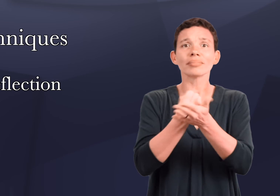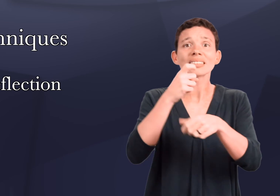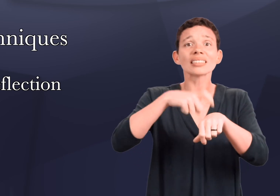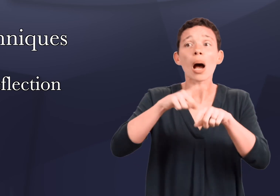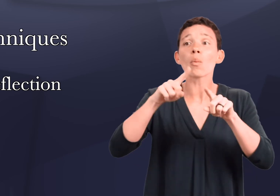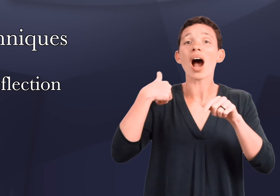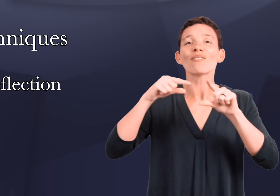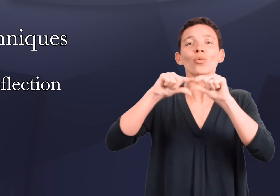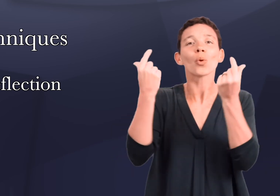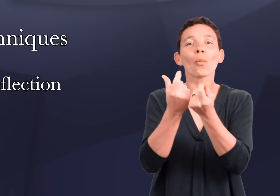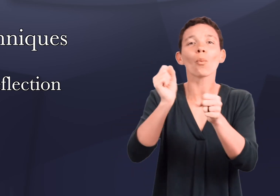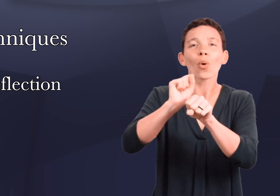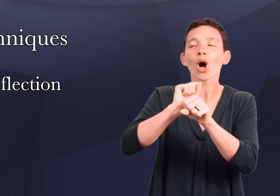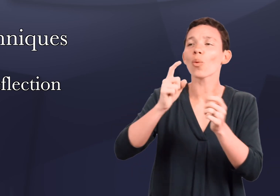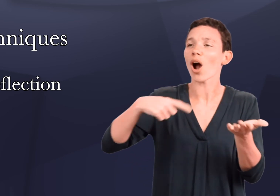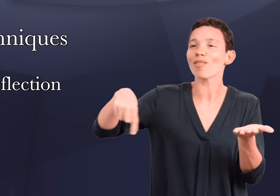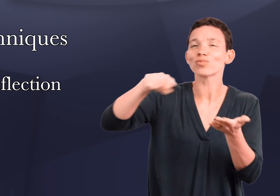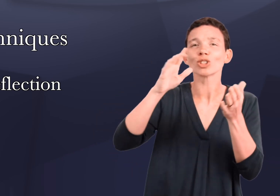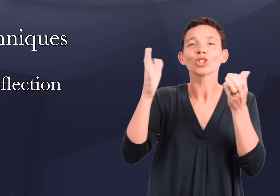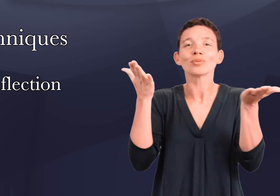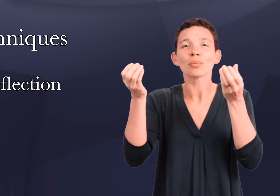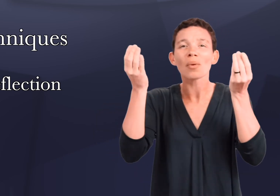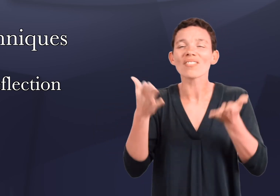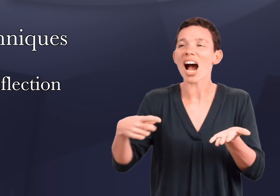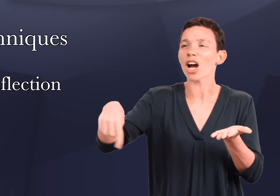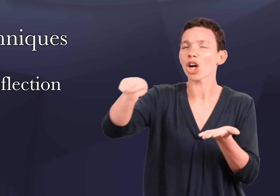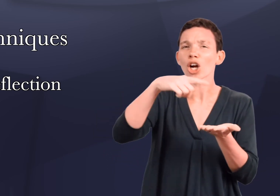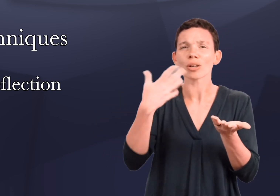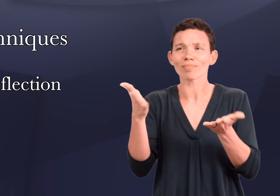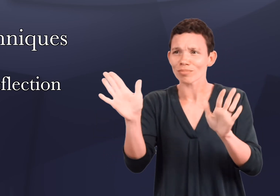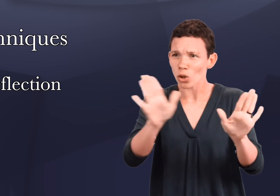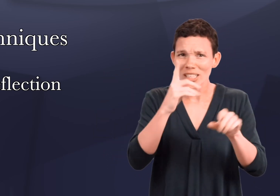When we have group processing work with other service providers, ask each other how our day went.